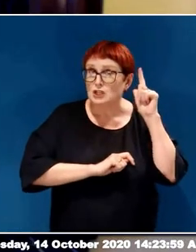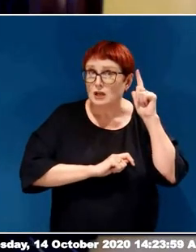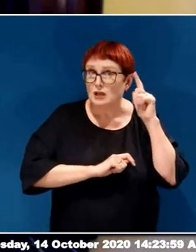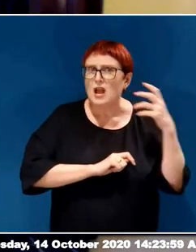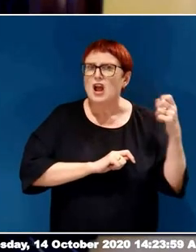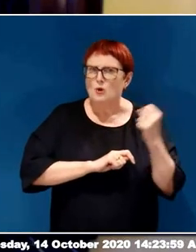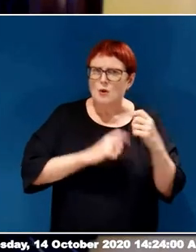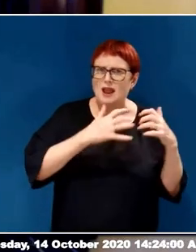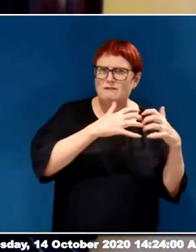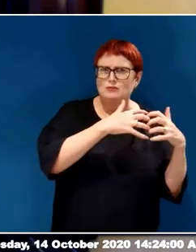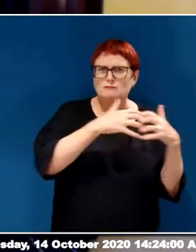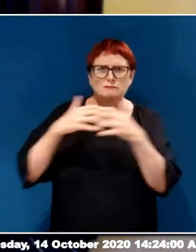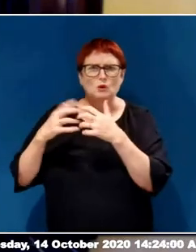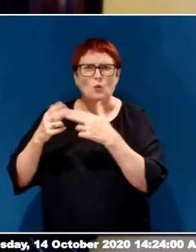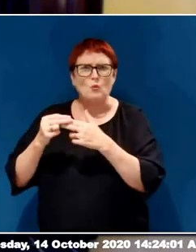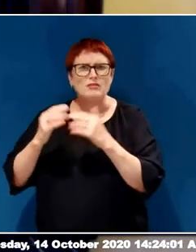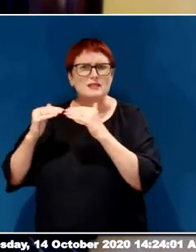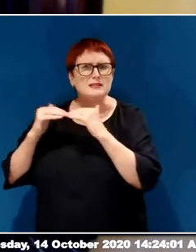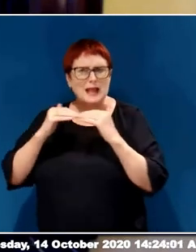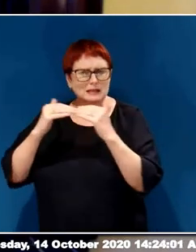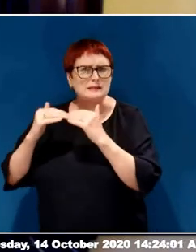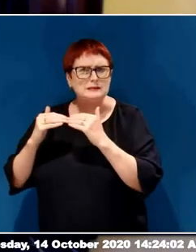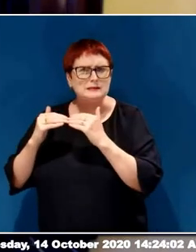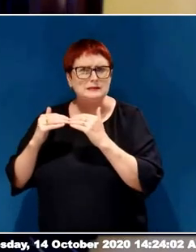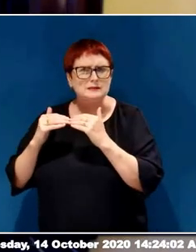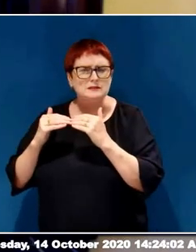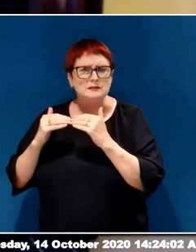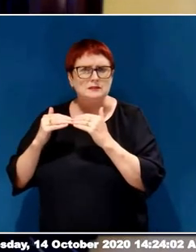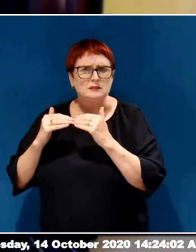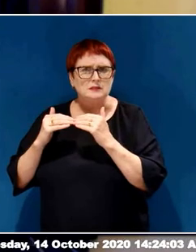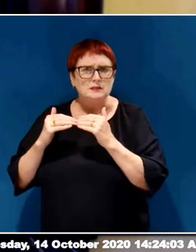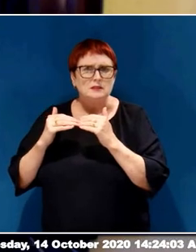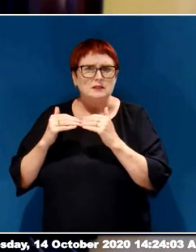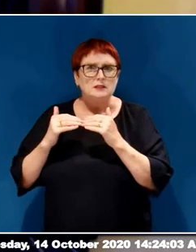But teacher professional learning is not. Thank you.